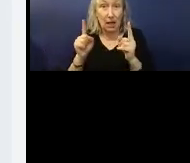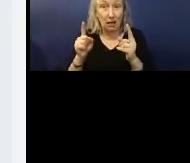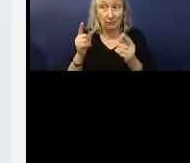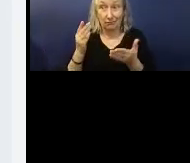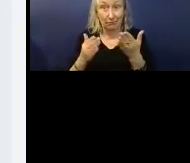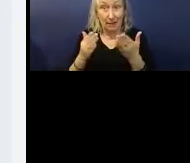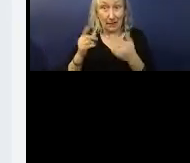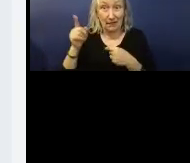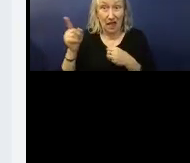abusive.